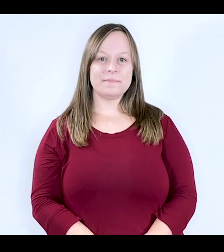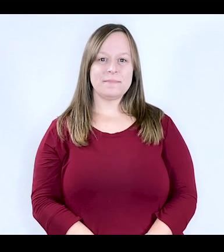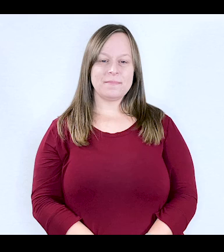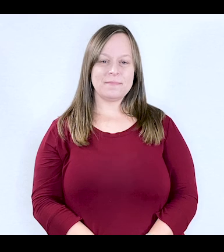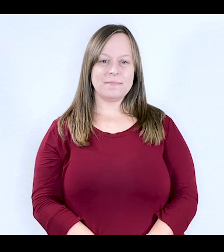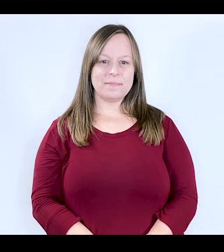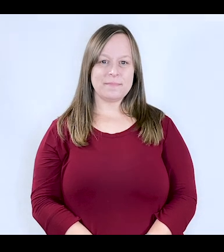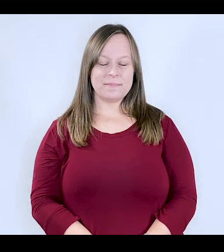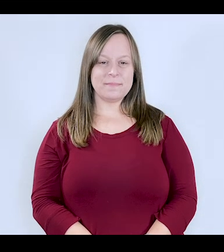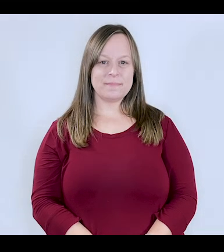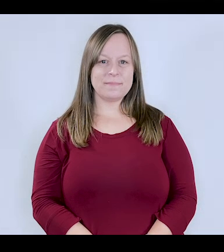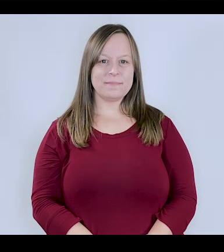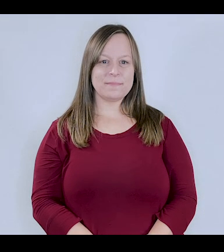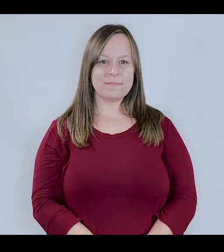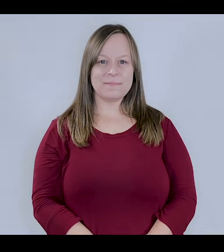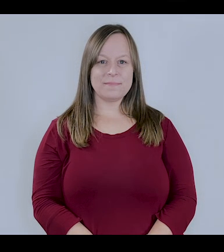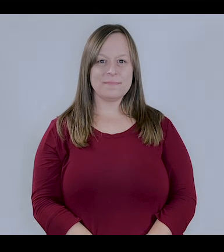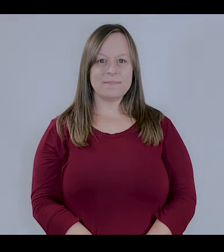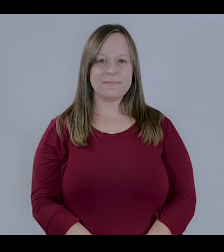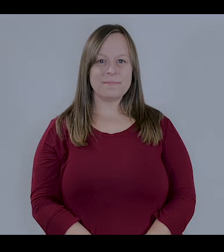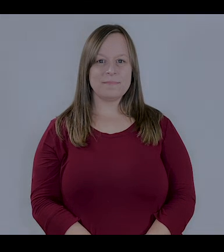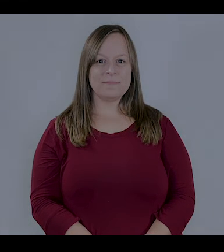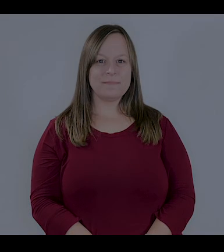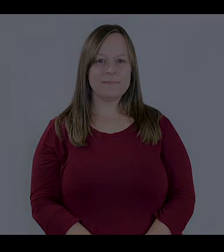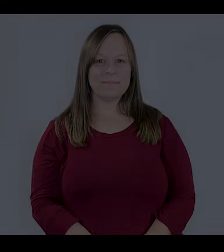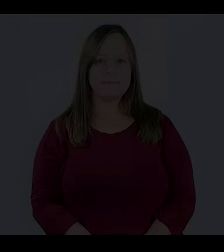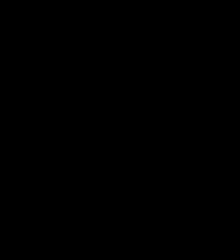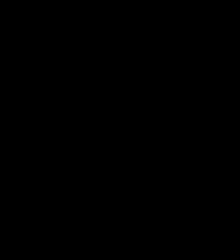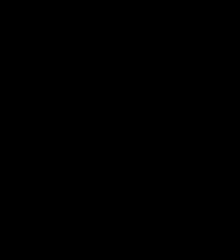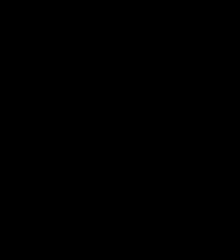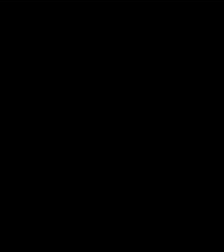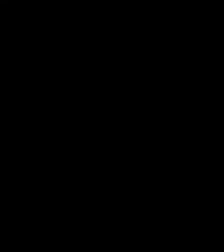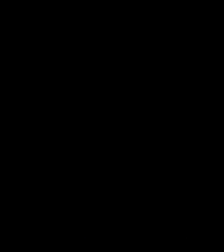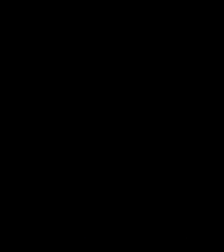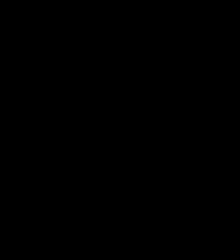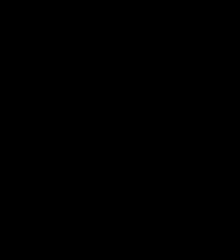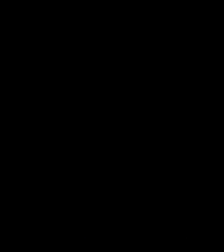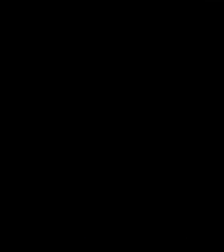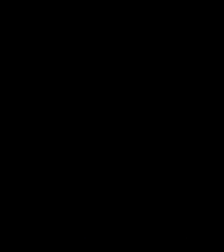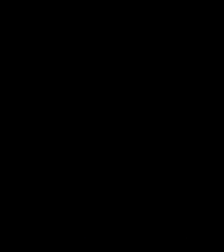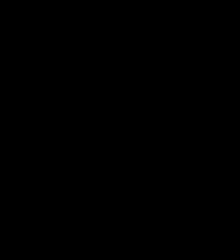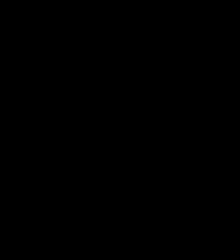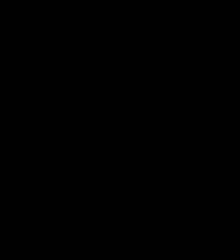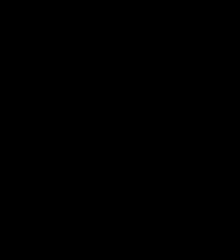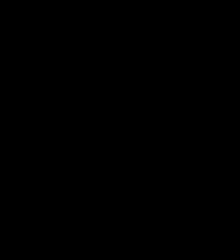Upbeat music fades out